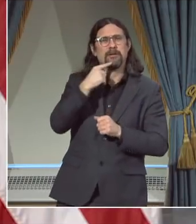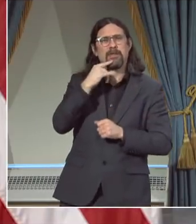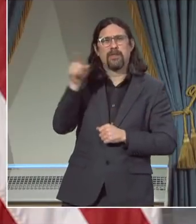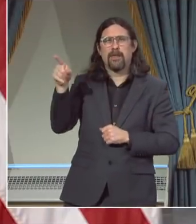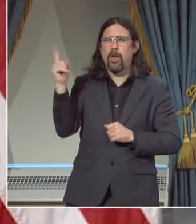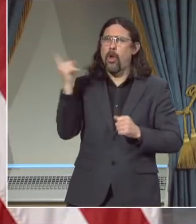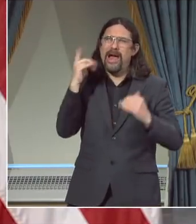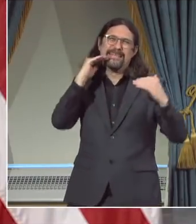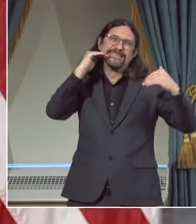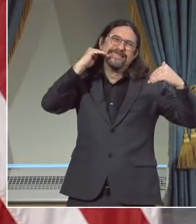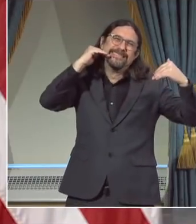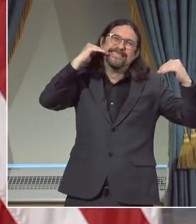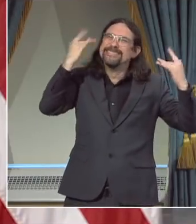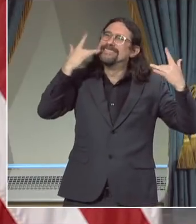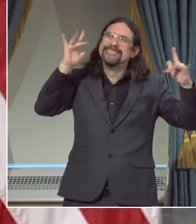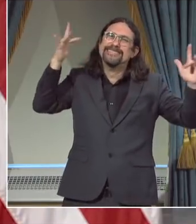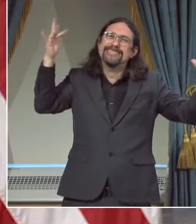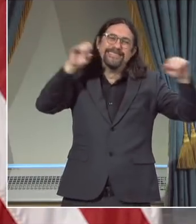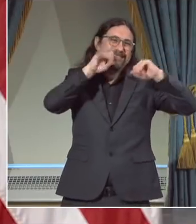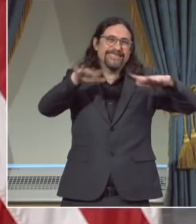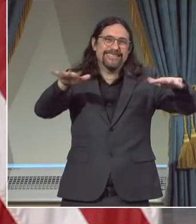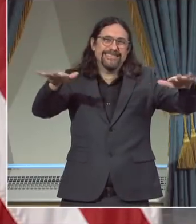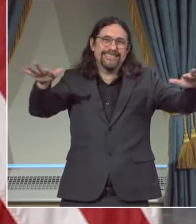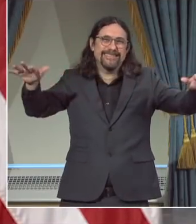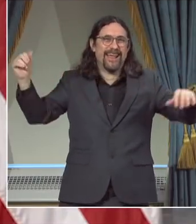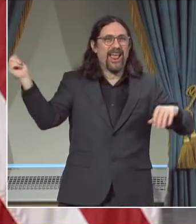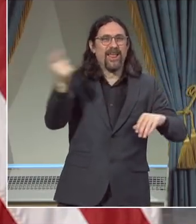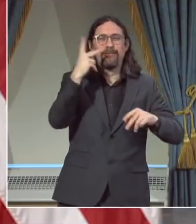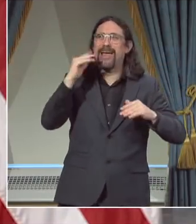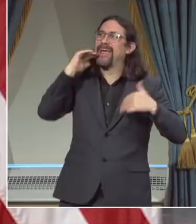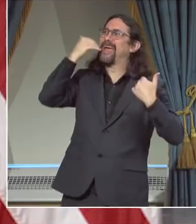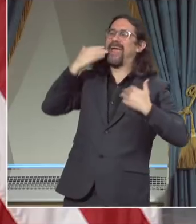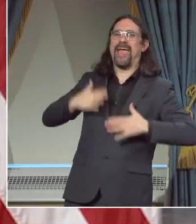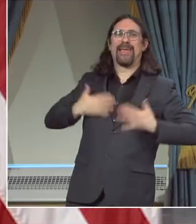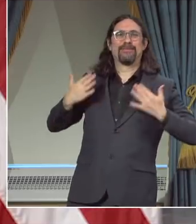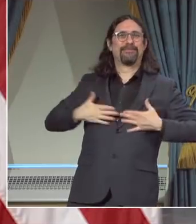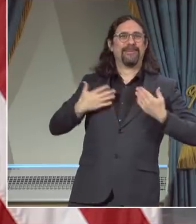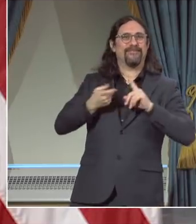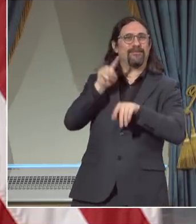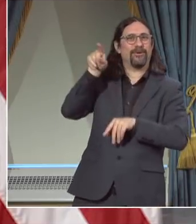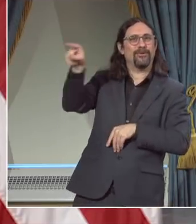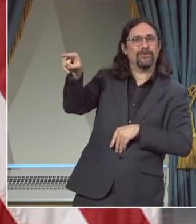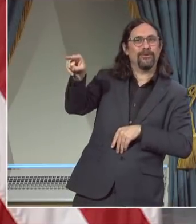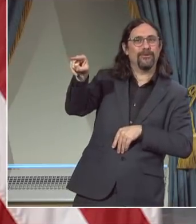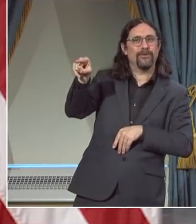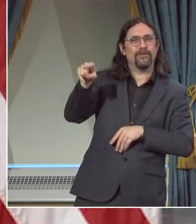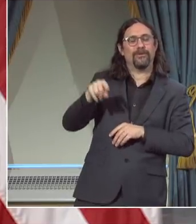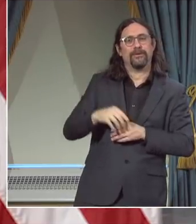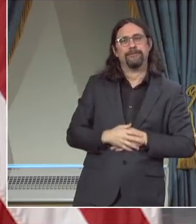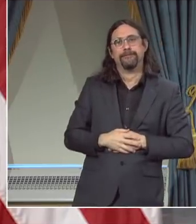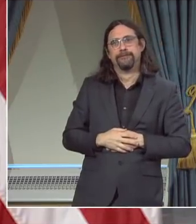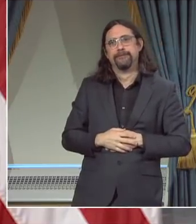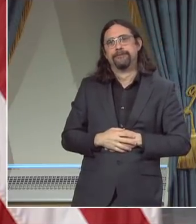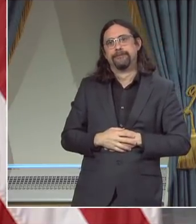OF PERSON HER COLLEAGUES SAID ESH L UITP THE ROOM WITH HER SMILE, ALSO ALWAYS THERE FOR OTHER PEOPLE.